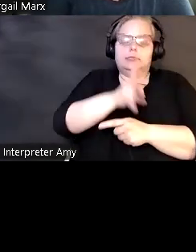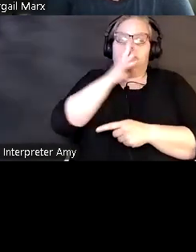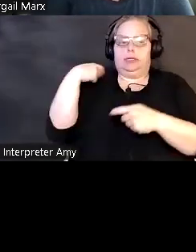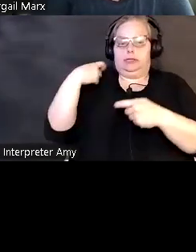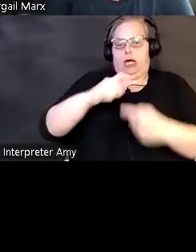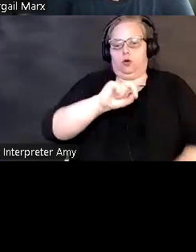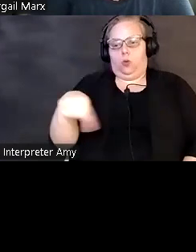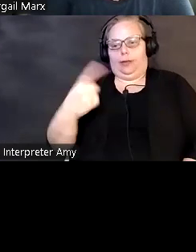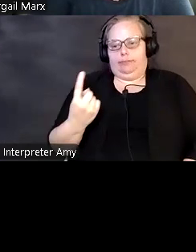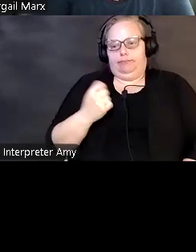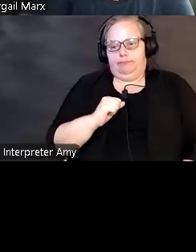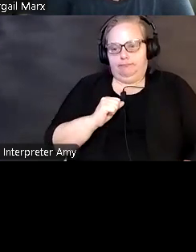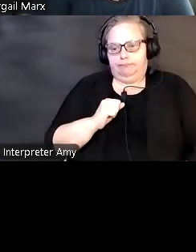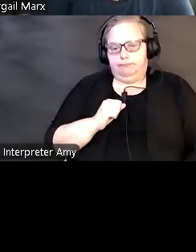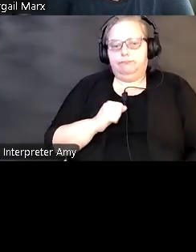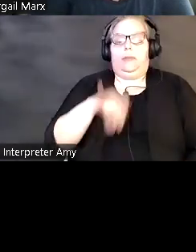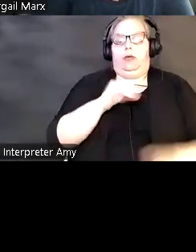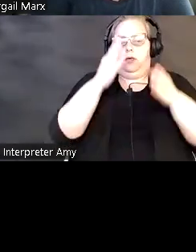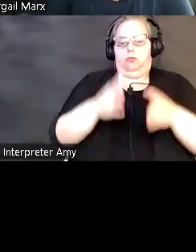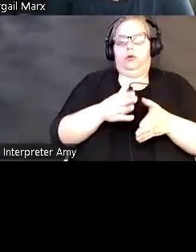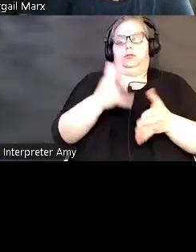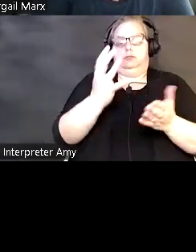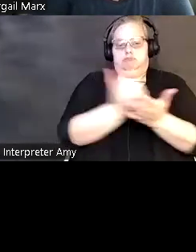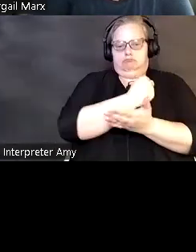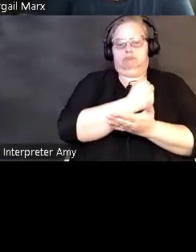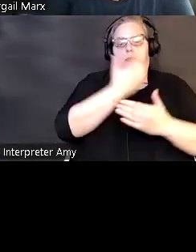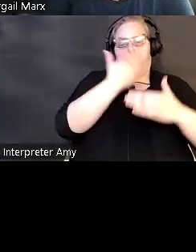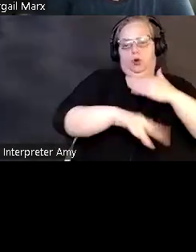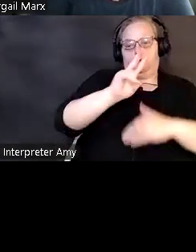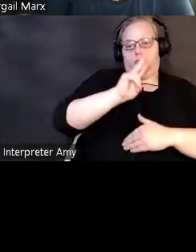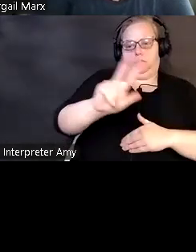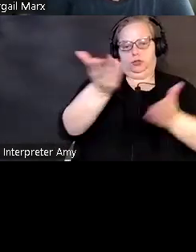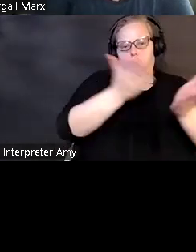The individual received early intervention services through birth to 3, and through